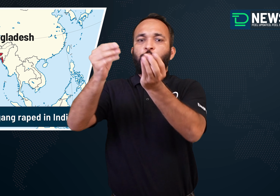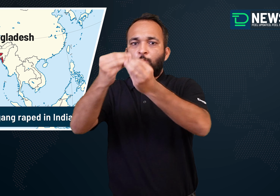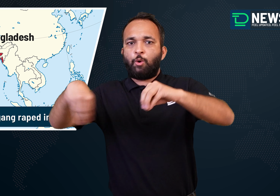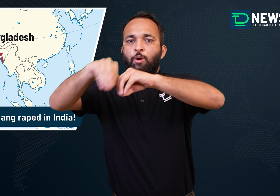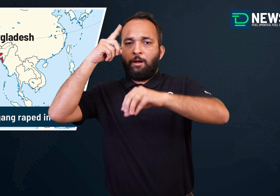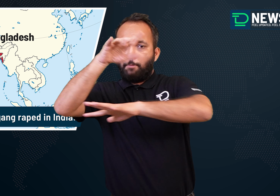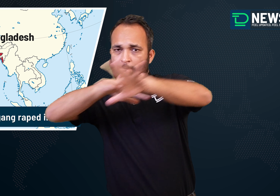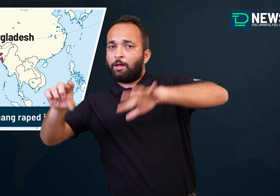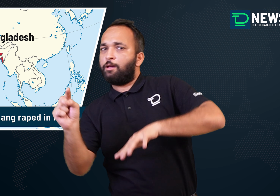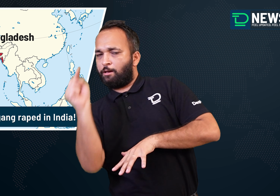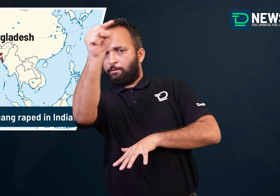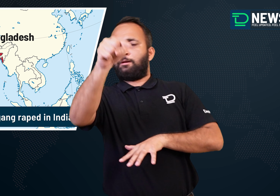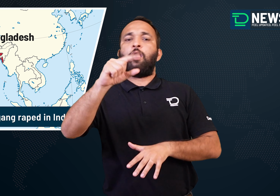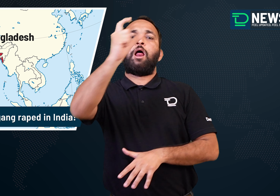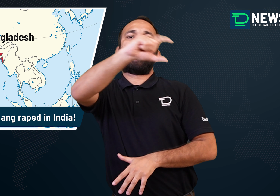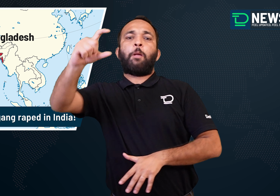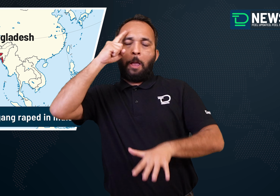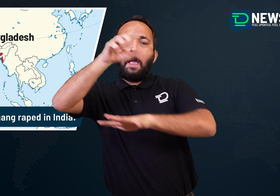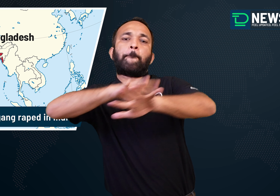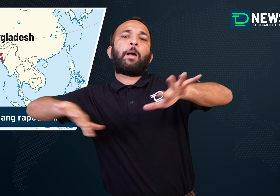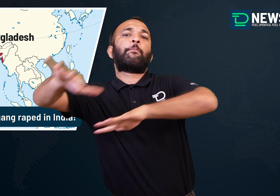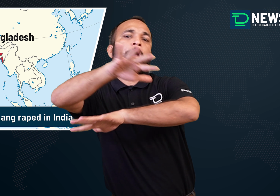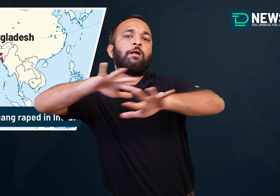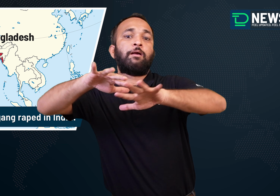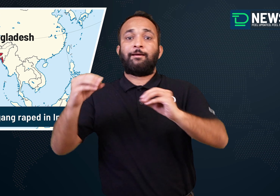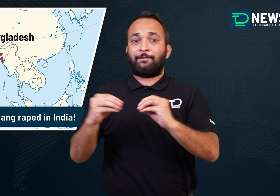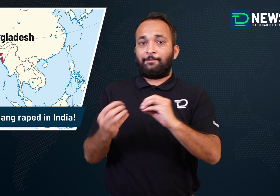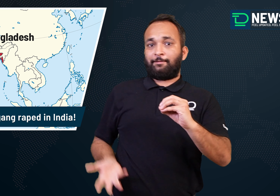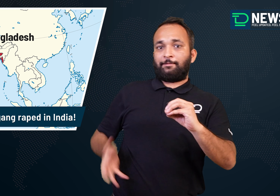And their next plan is to go to Nepal.